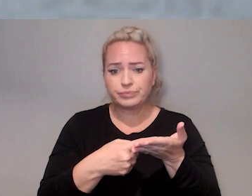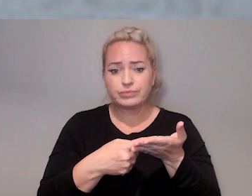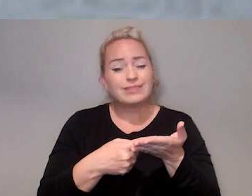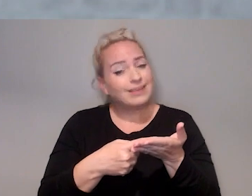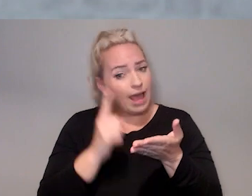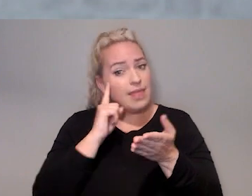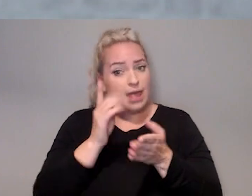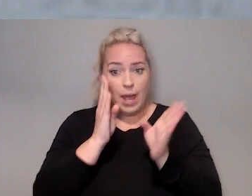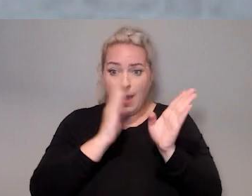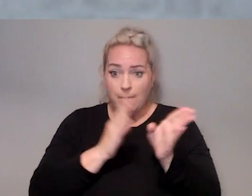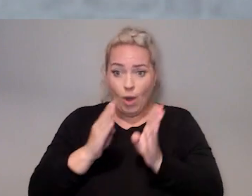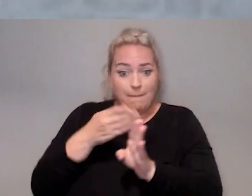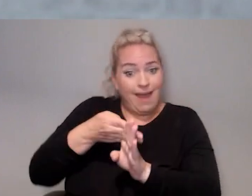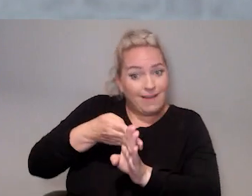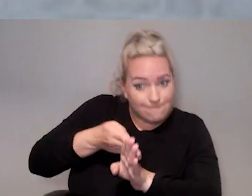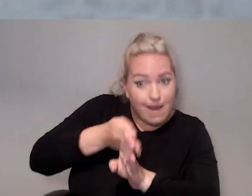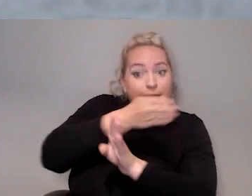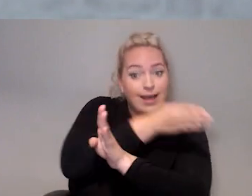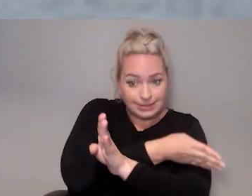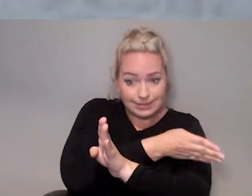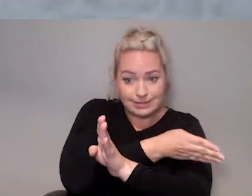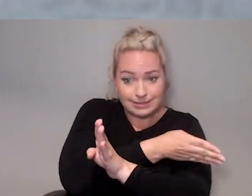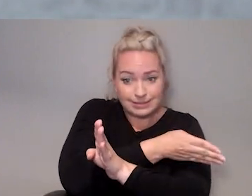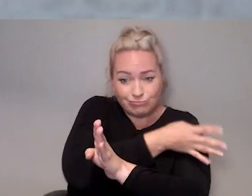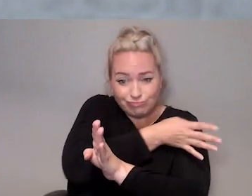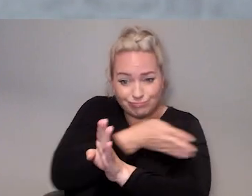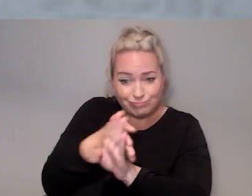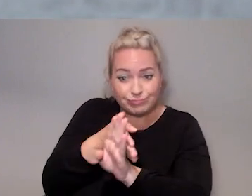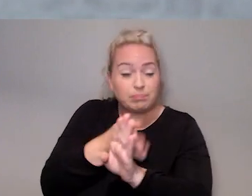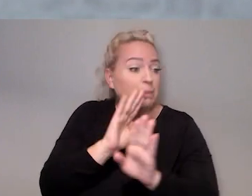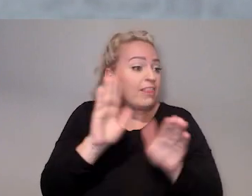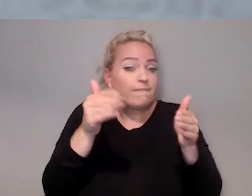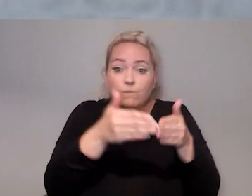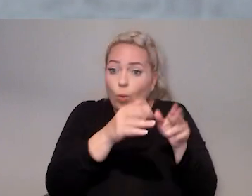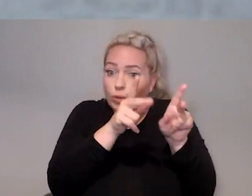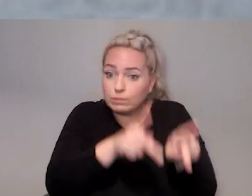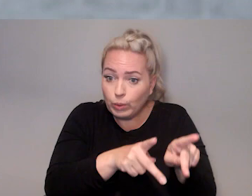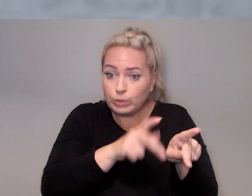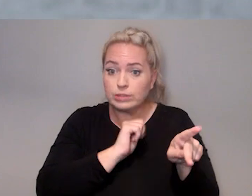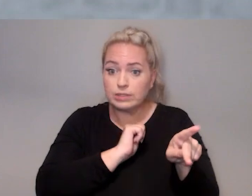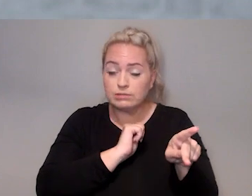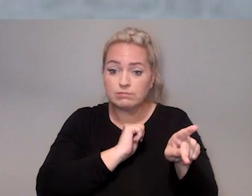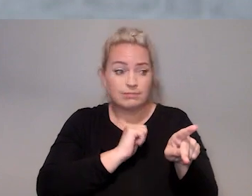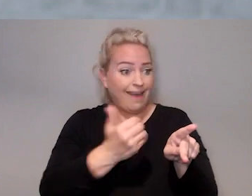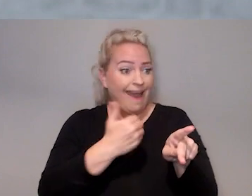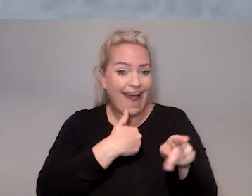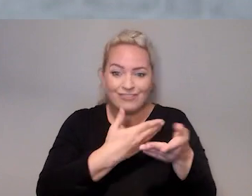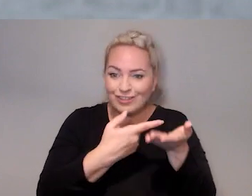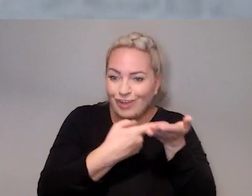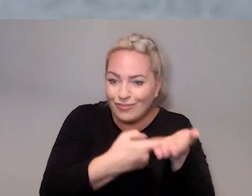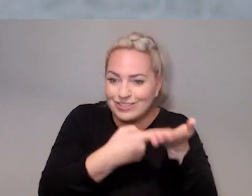think preparation in advance uh whether it be the focus person uh having those conversations about